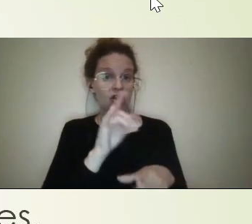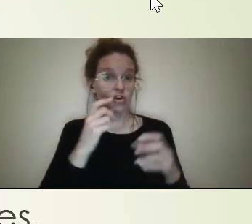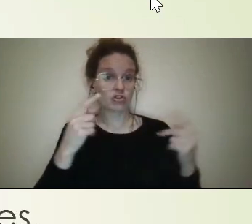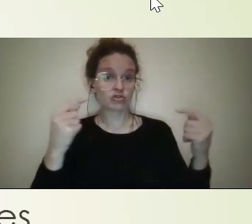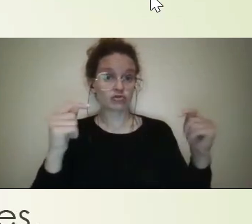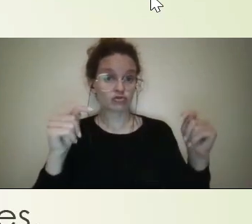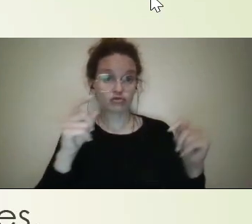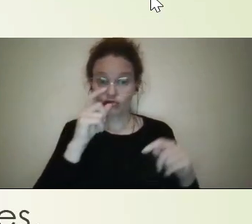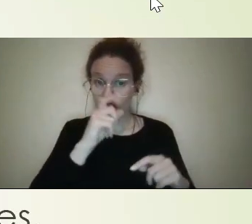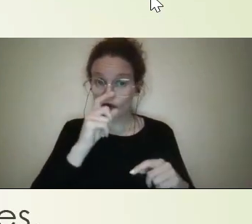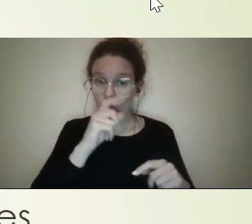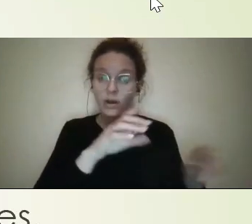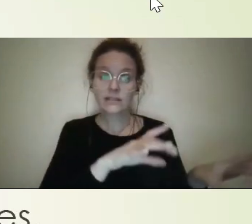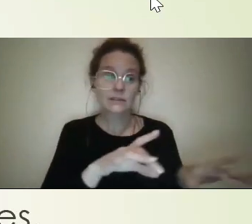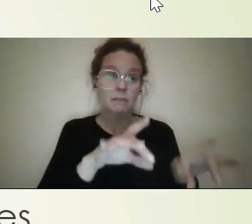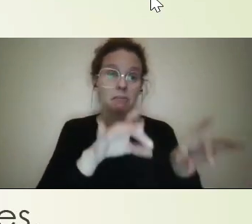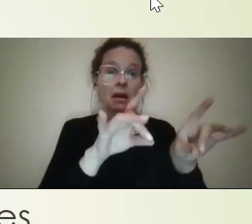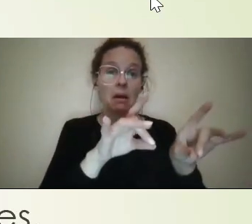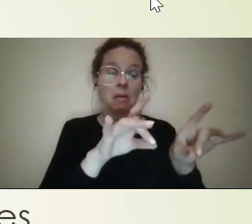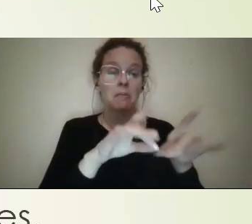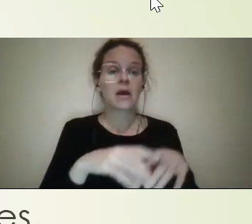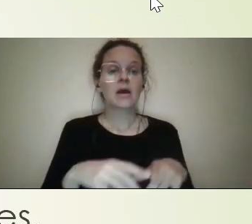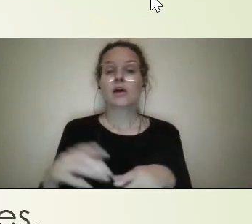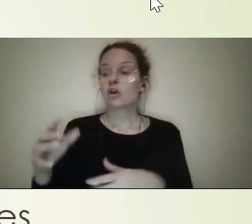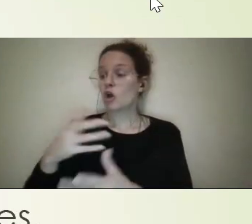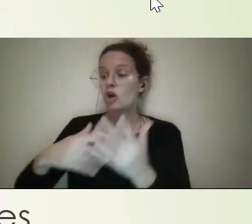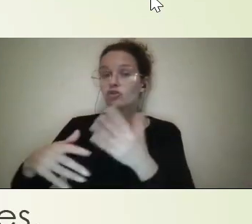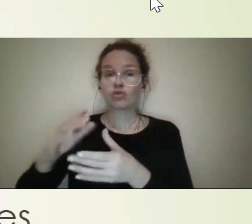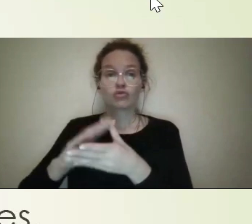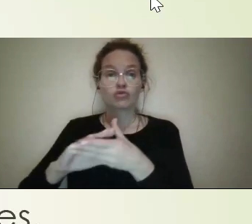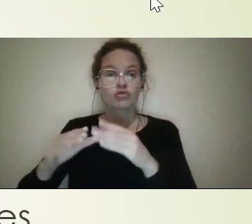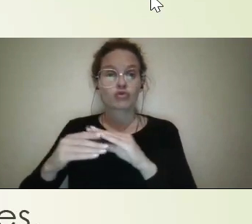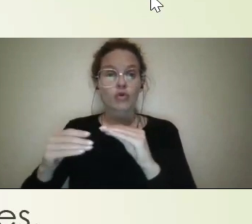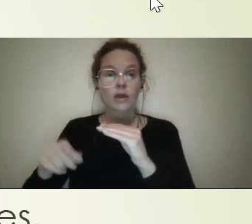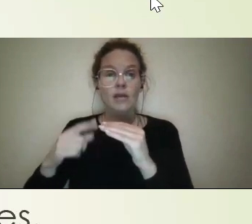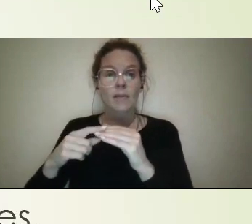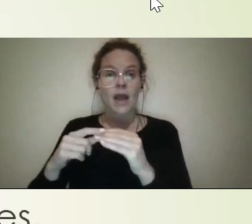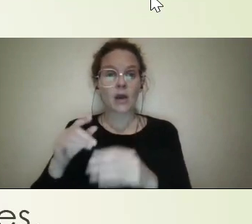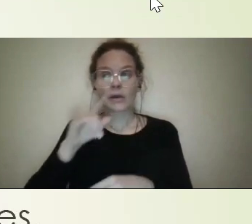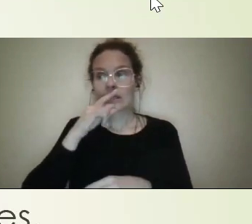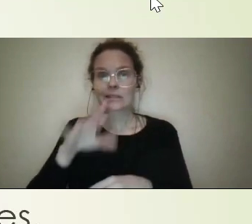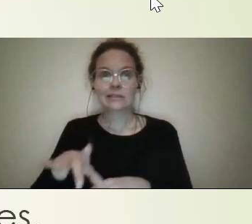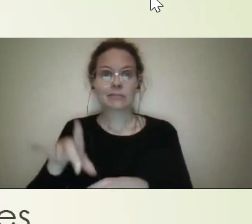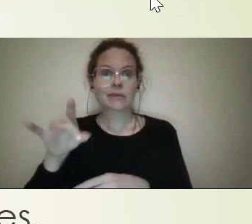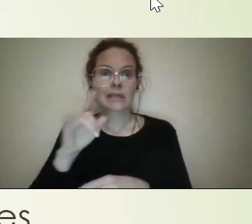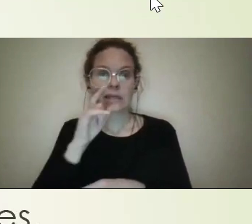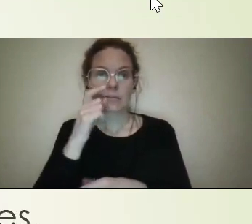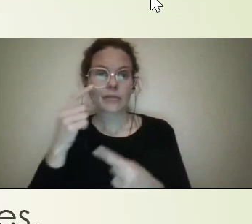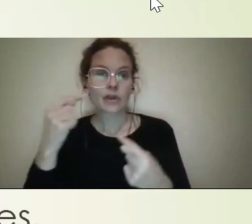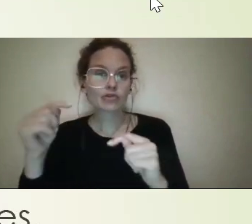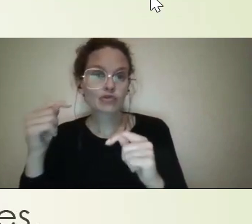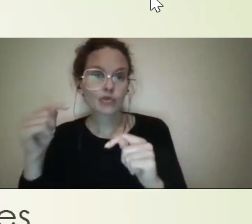you can have a social story on a child picking up their toys and then they get a reward.